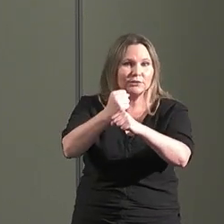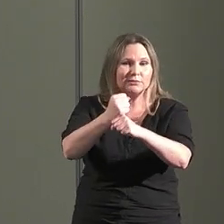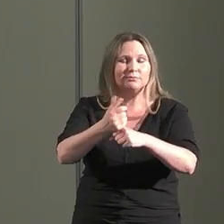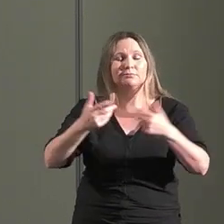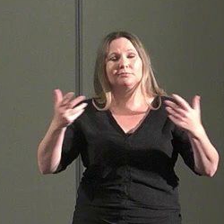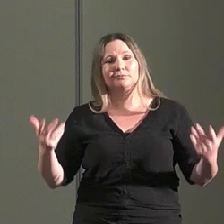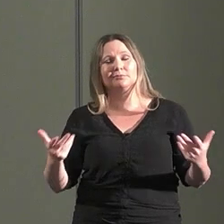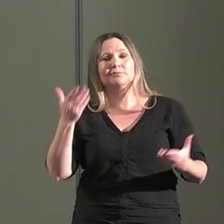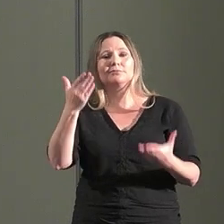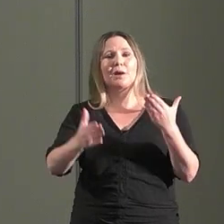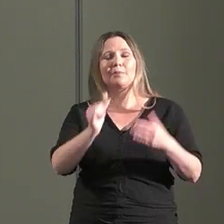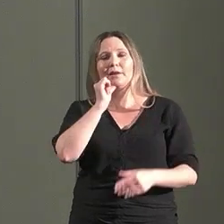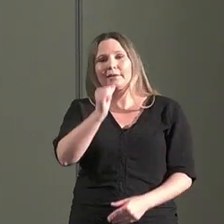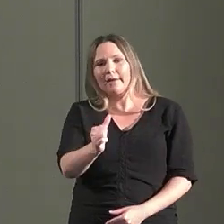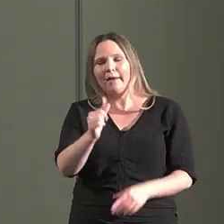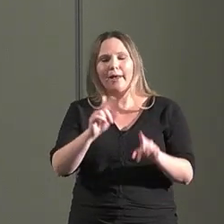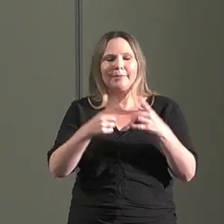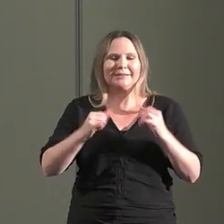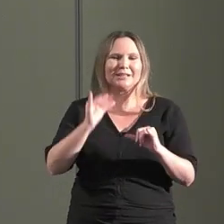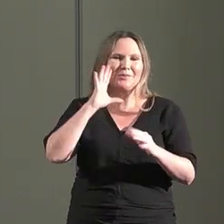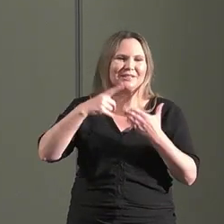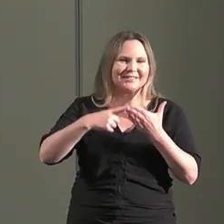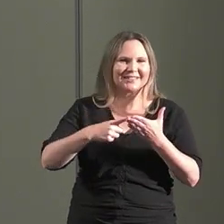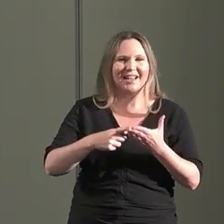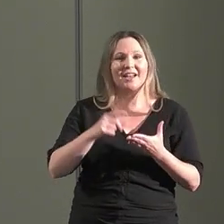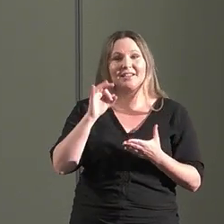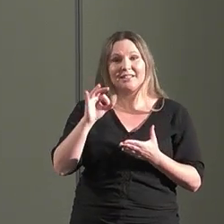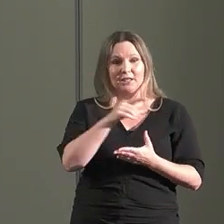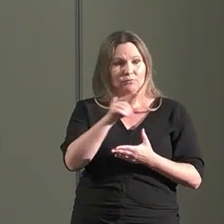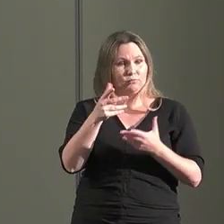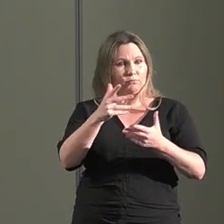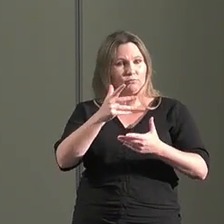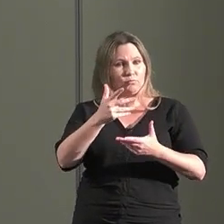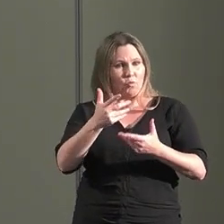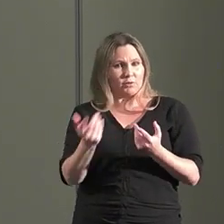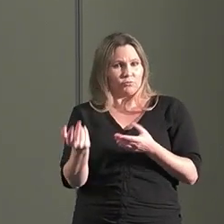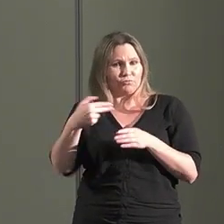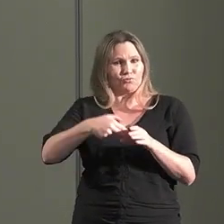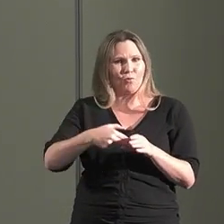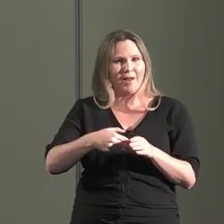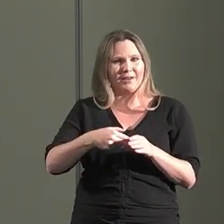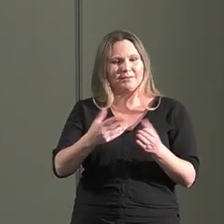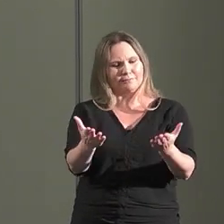We will talk about it. You like to join us for that, come back at 2:20.